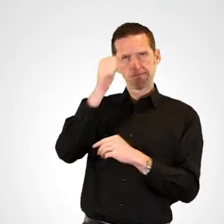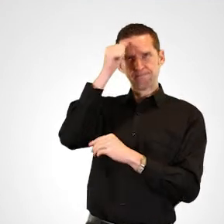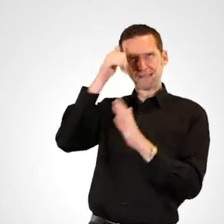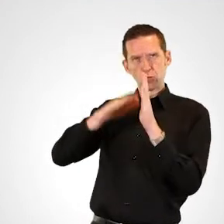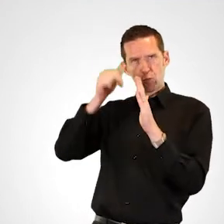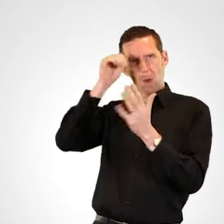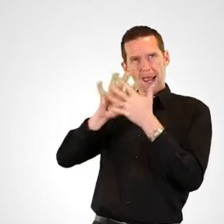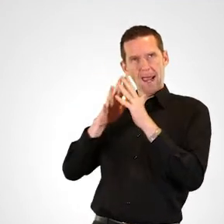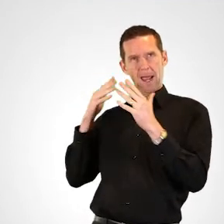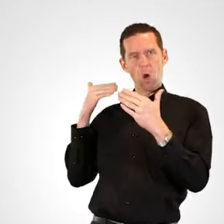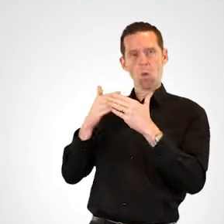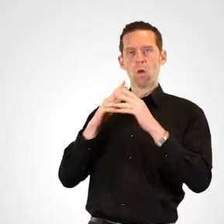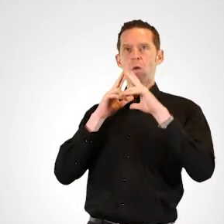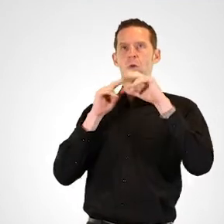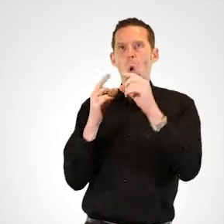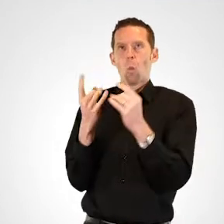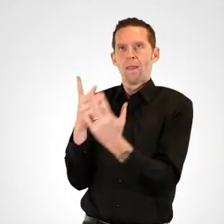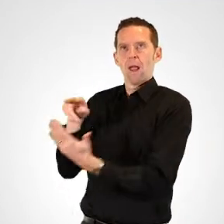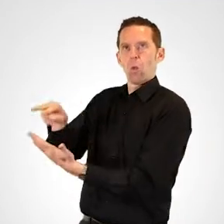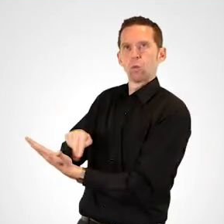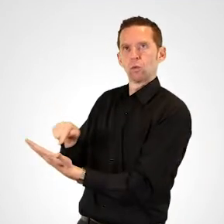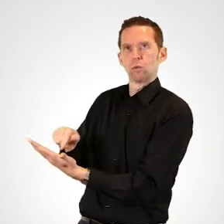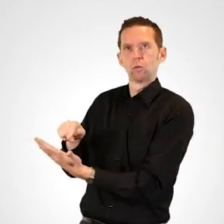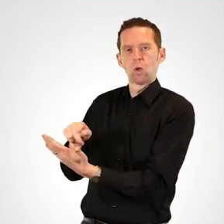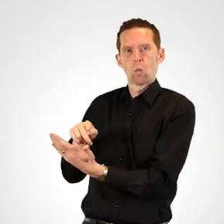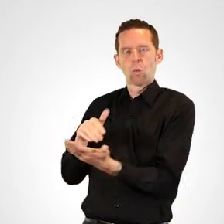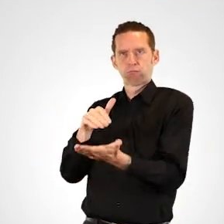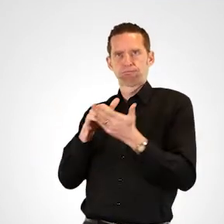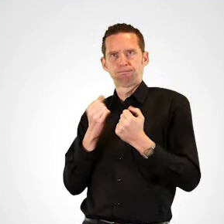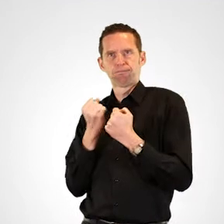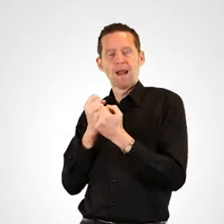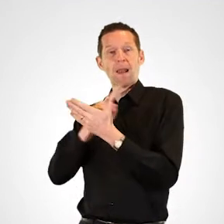of doing this through the air without print, it will contribute to your later reading and writing.